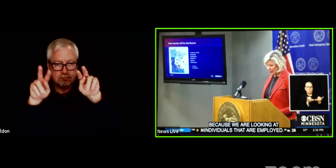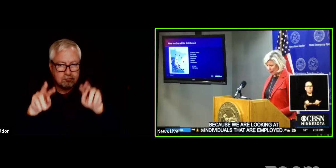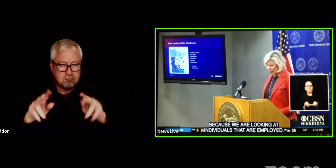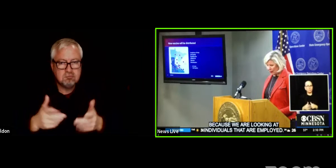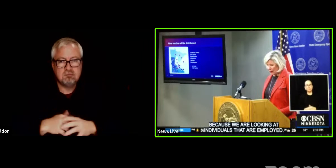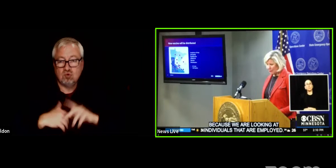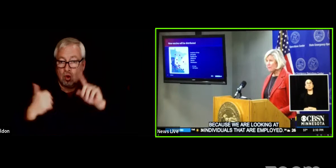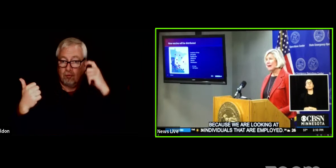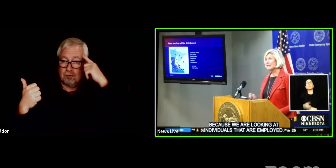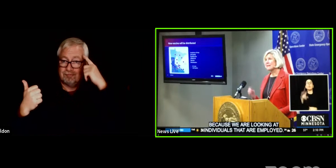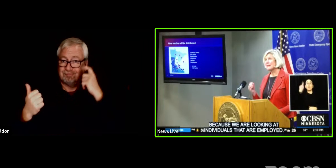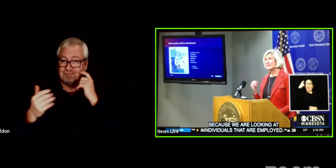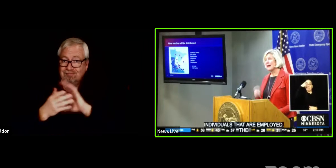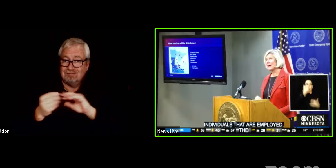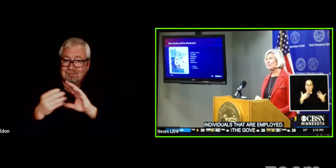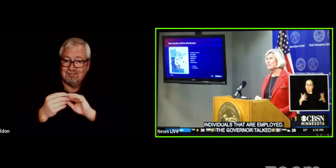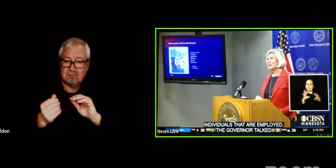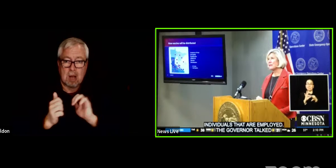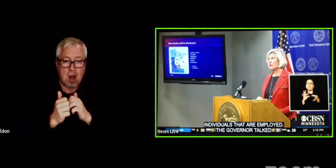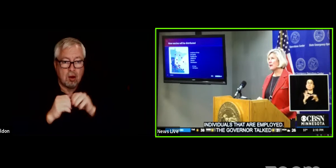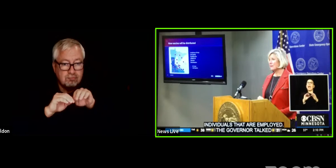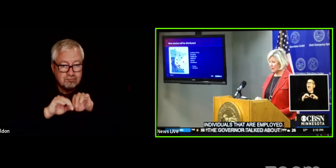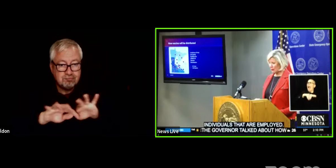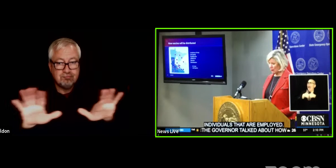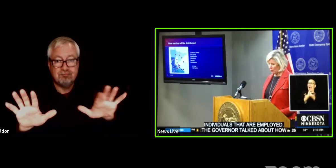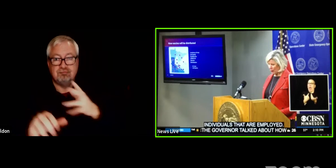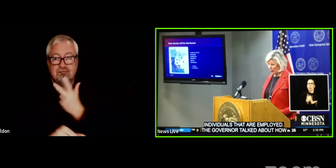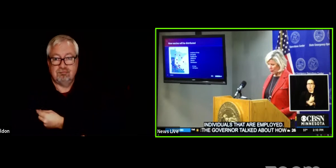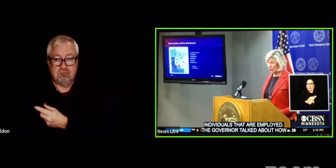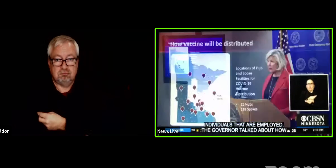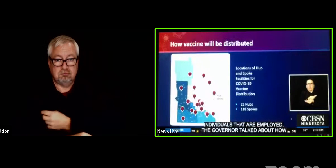VACCINE. VACCINE DOES NOT COME TO MINNESOTA AND SIT IN A WAREHOUSE, IT GOES